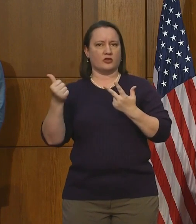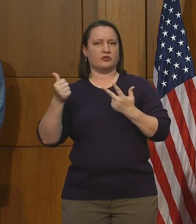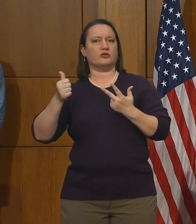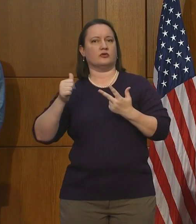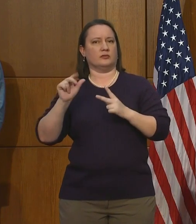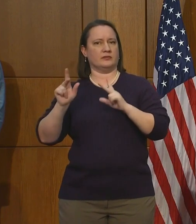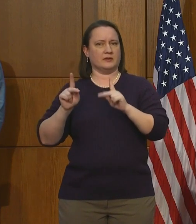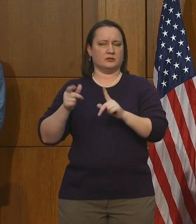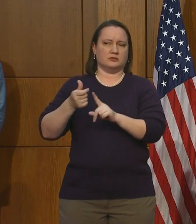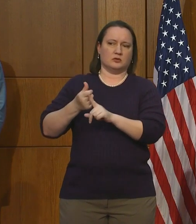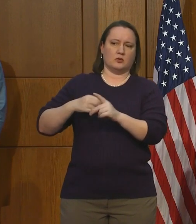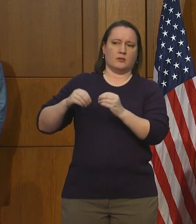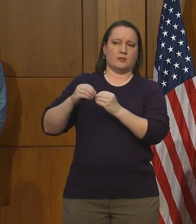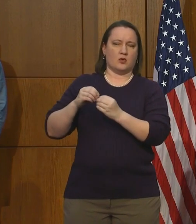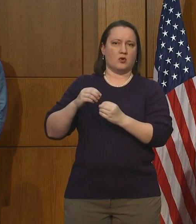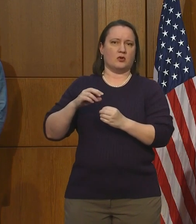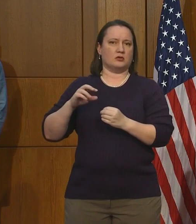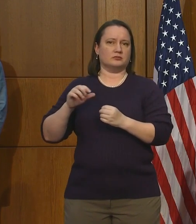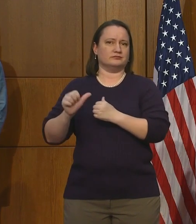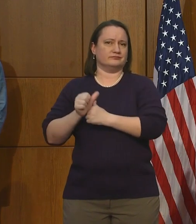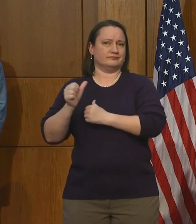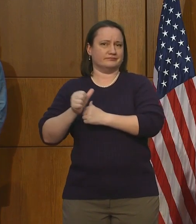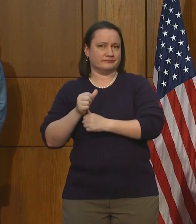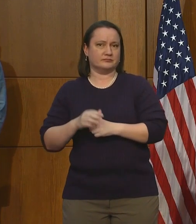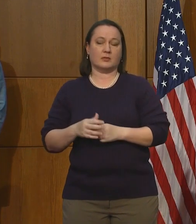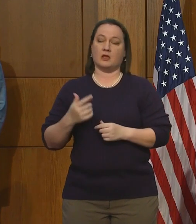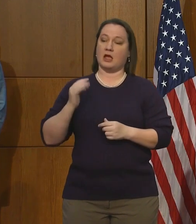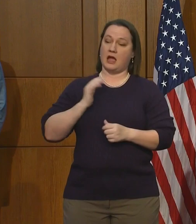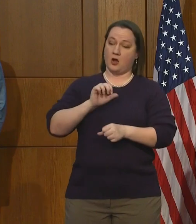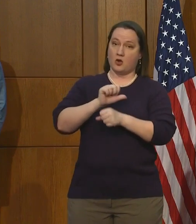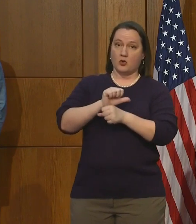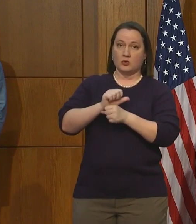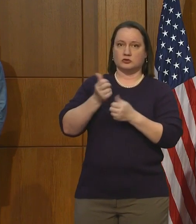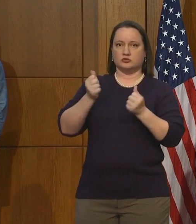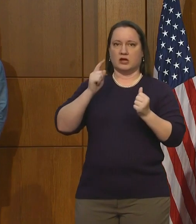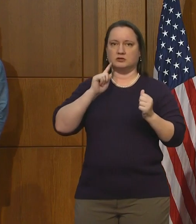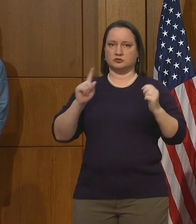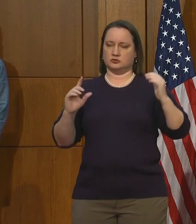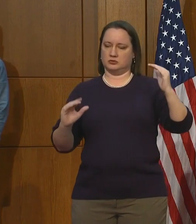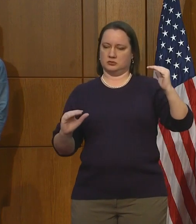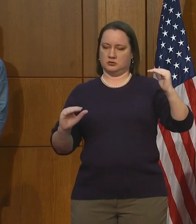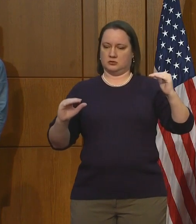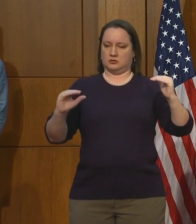OTHER MARGINALIZED AND VULNERABLE PEOPLE WE DO THIS